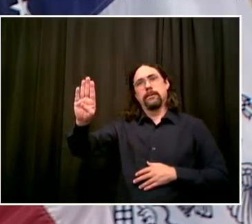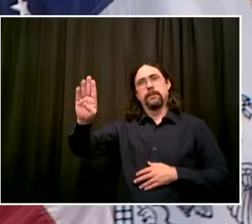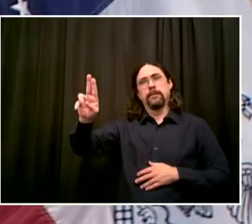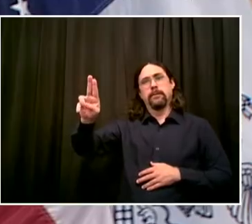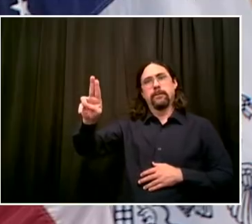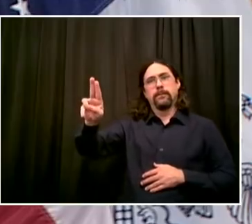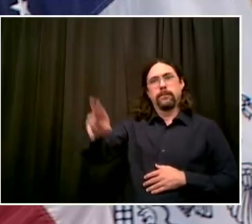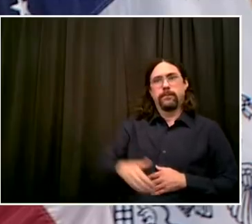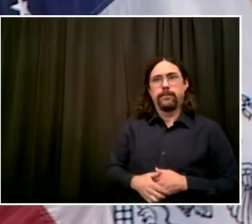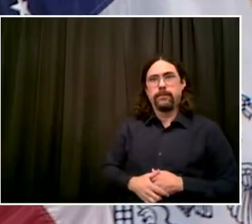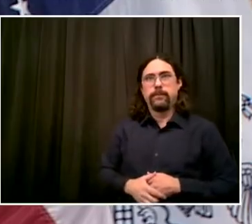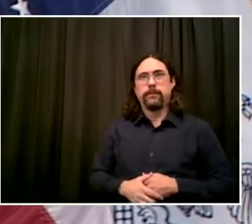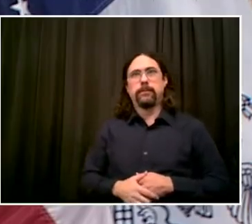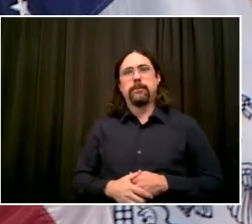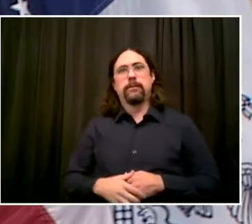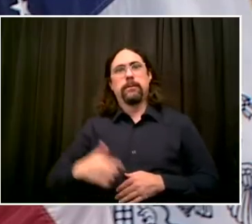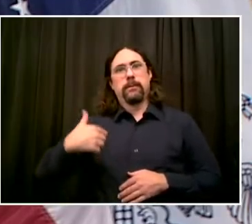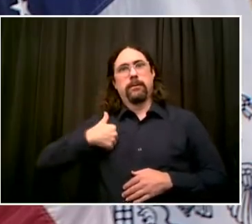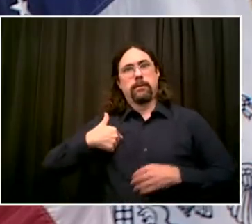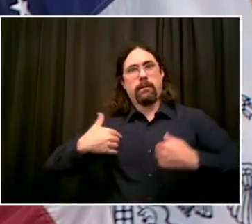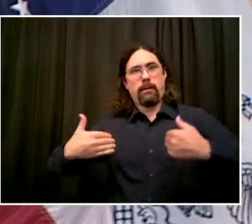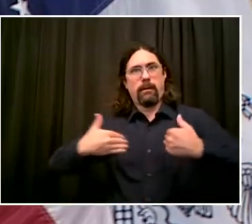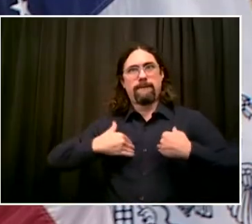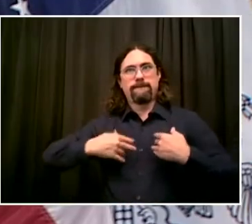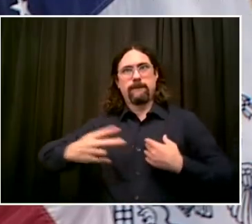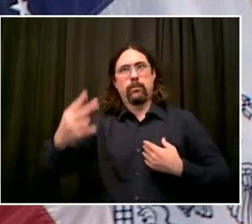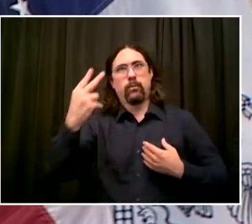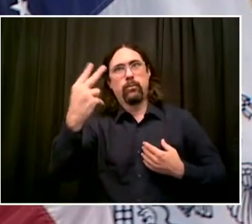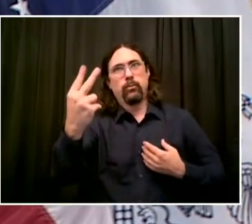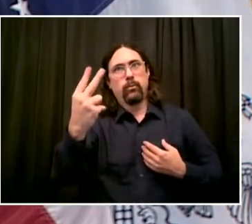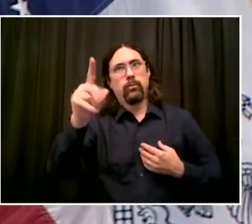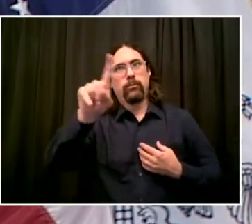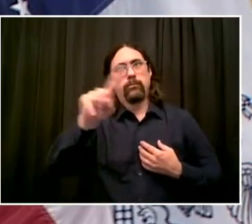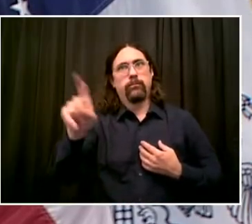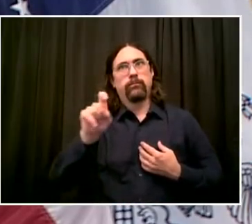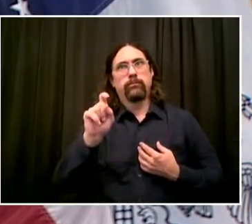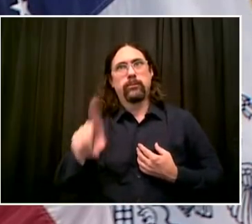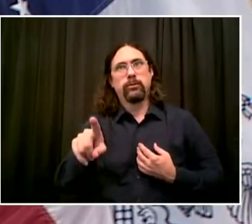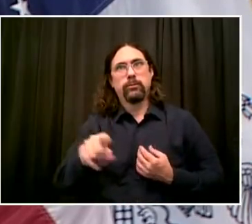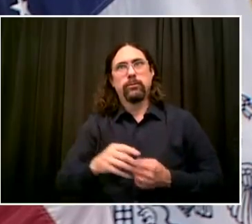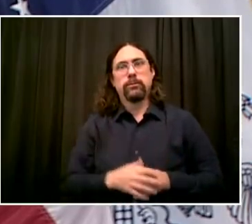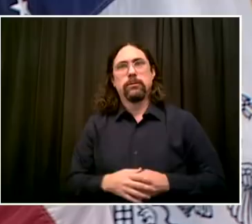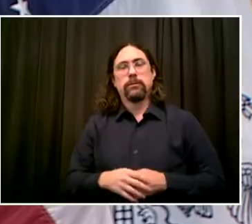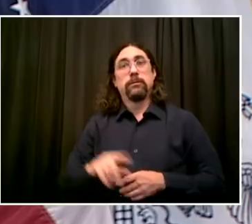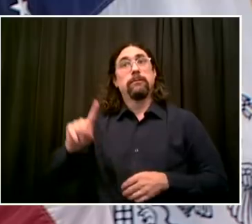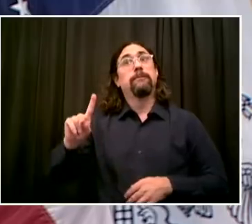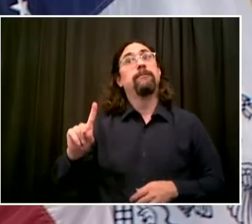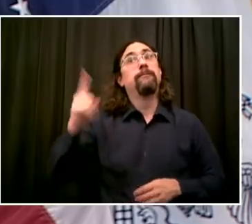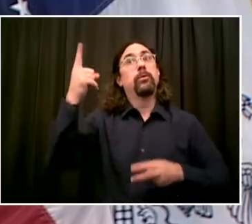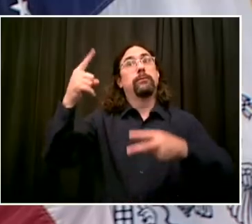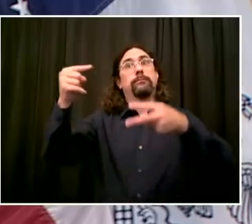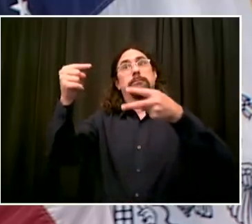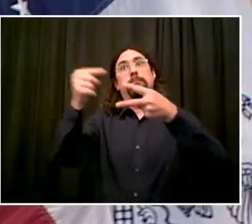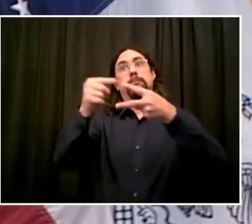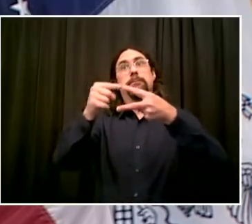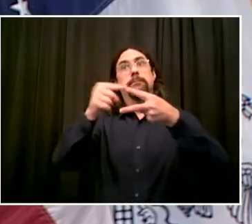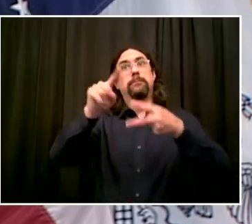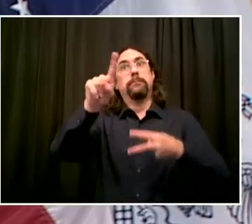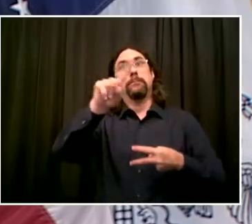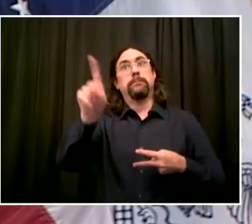ARE YOU? GOOD, HOW ARE YOU? GOOD, THANK YOU SO MUCH. I HAVE TWO QUESTIONS.